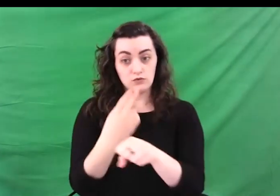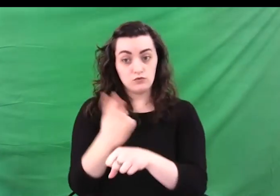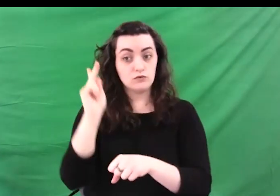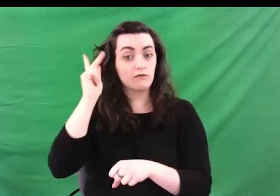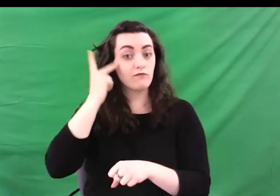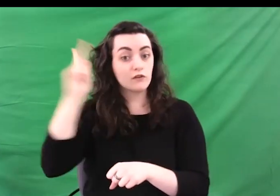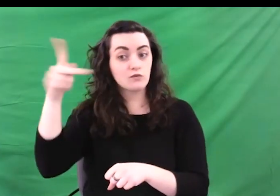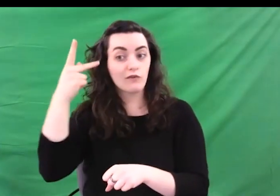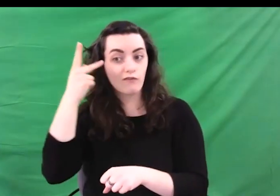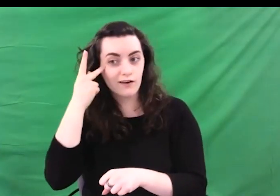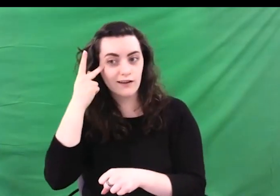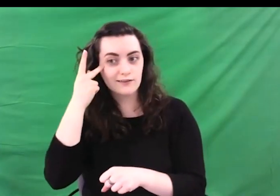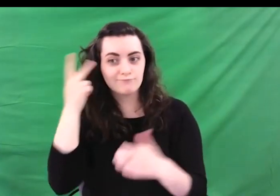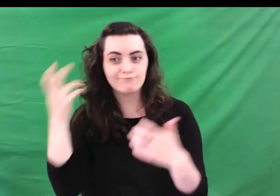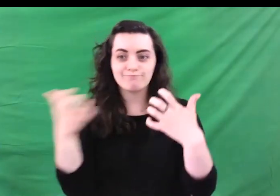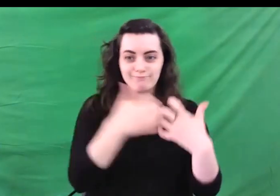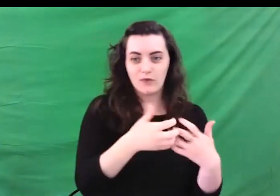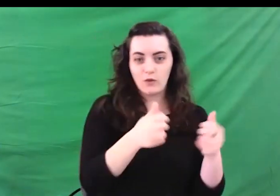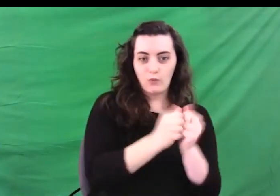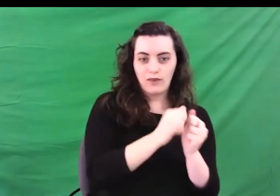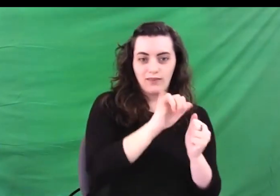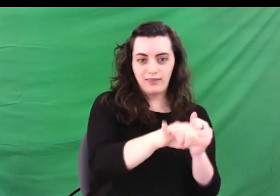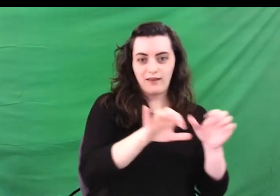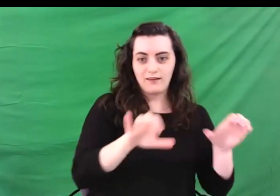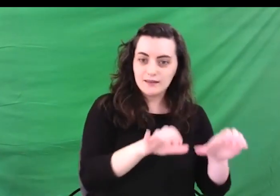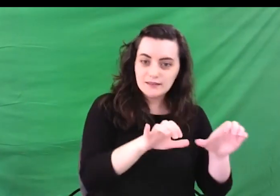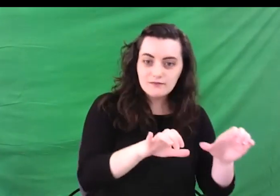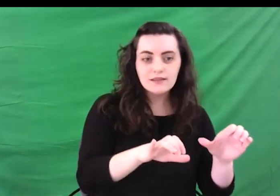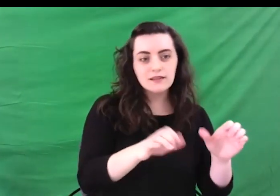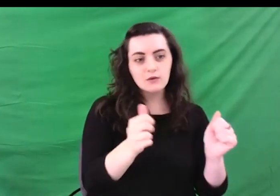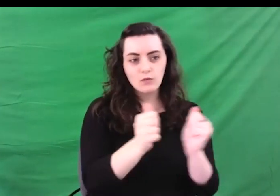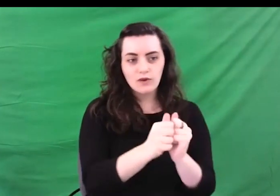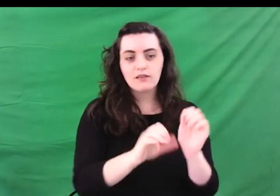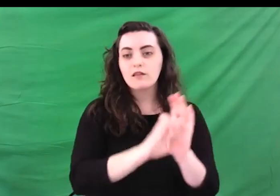with that activity or curriculum.